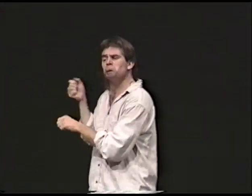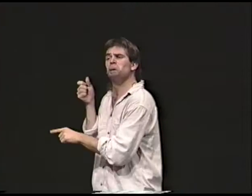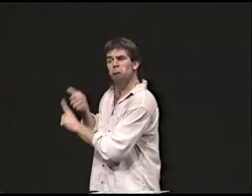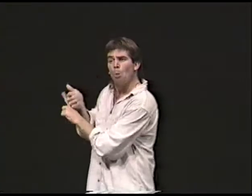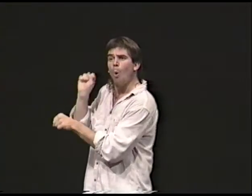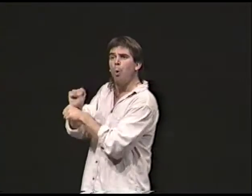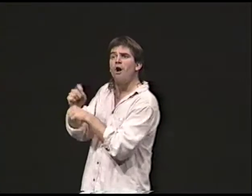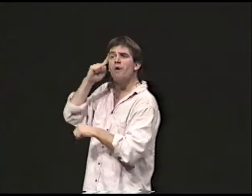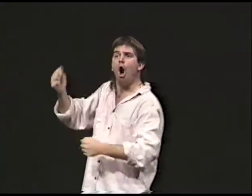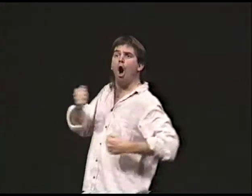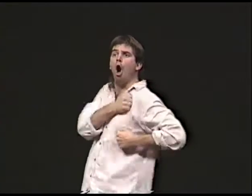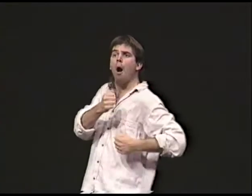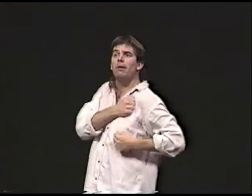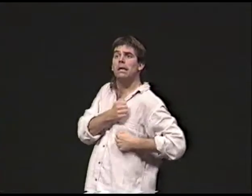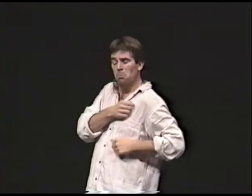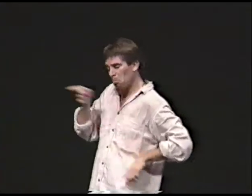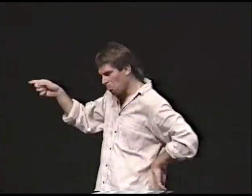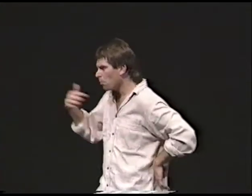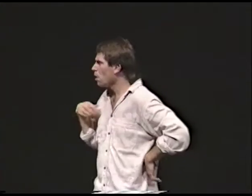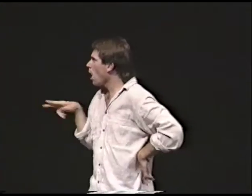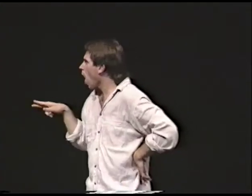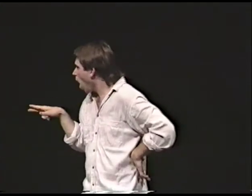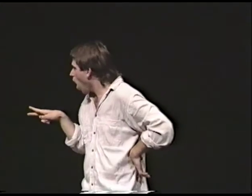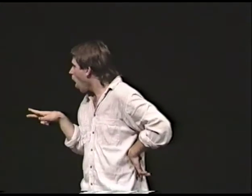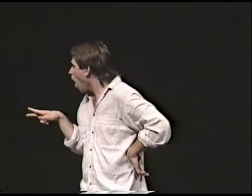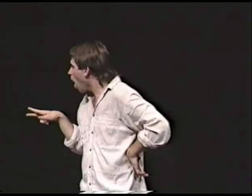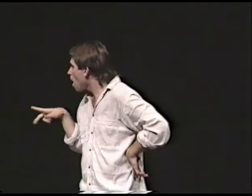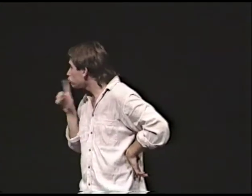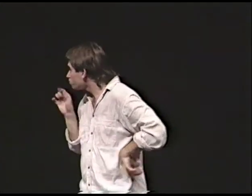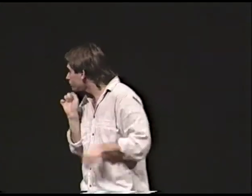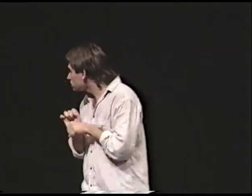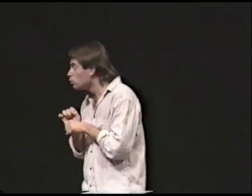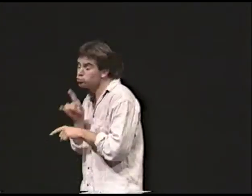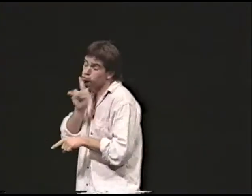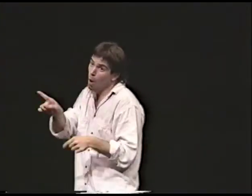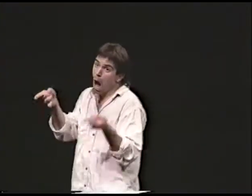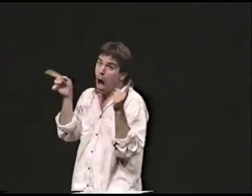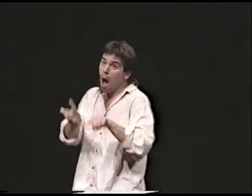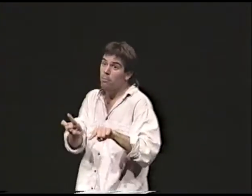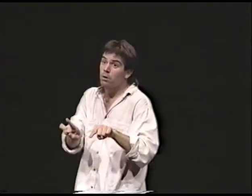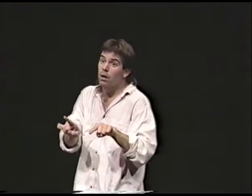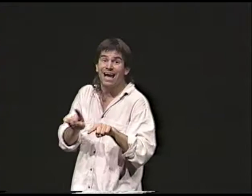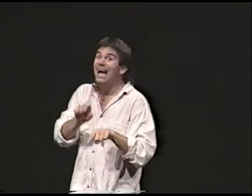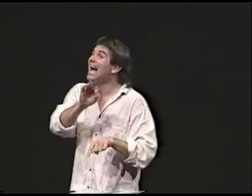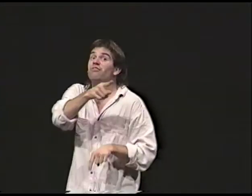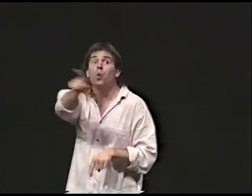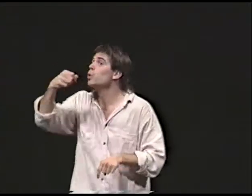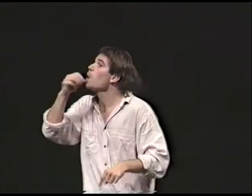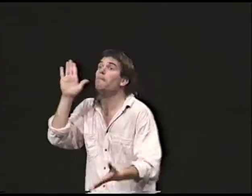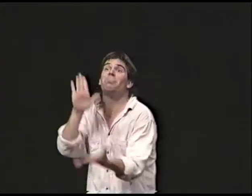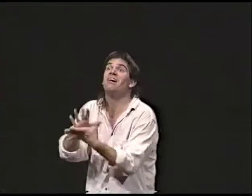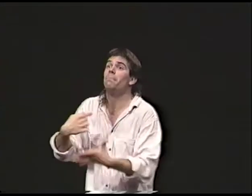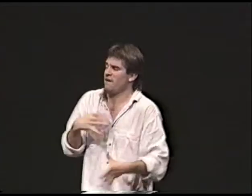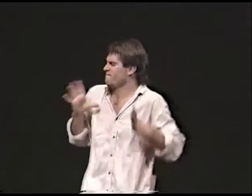And he told me that he was working in the Army. And it's a true story.